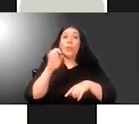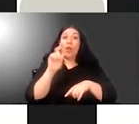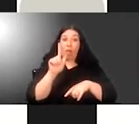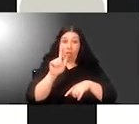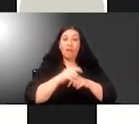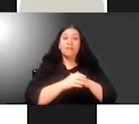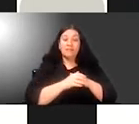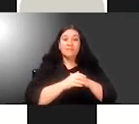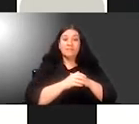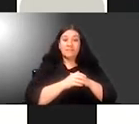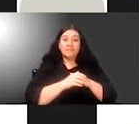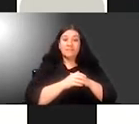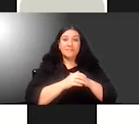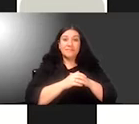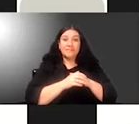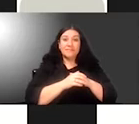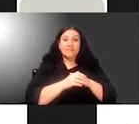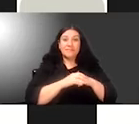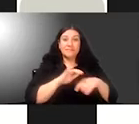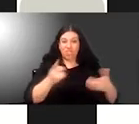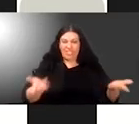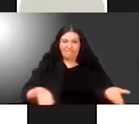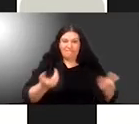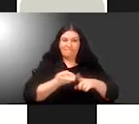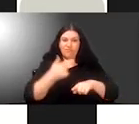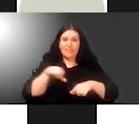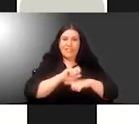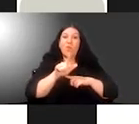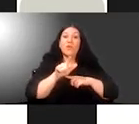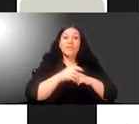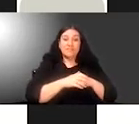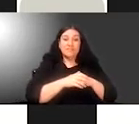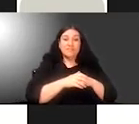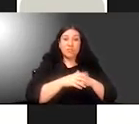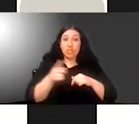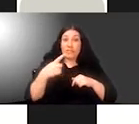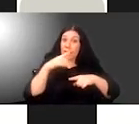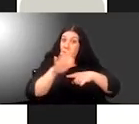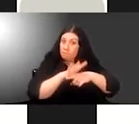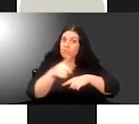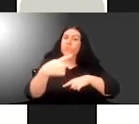Can I tell you what? The best accessible restrooms that you've experienced while traveling.